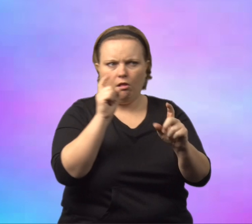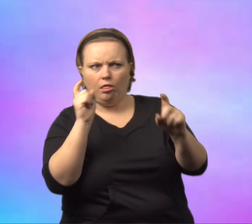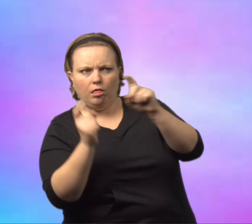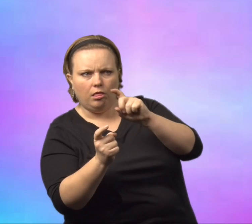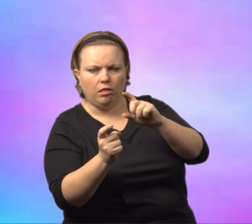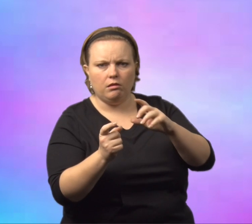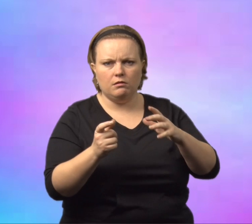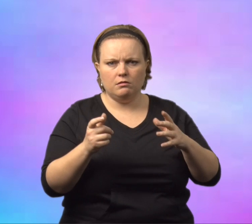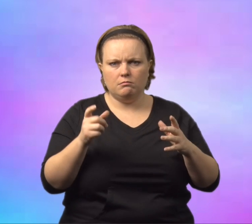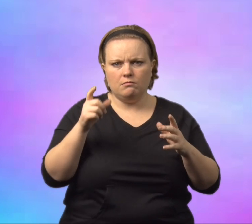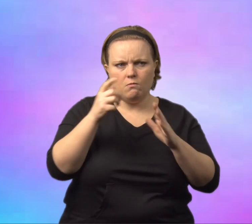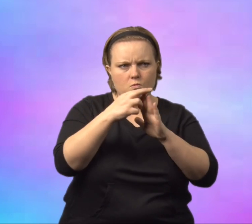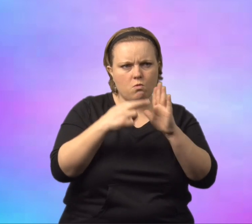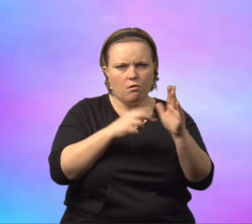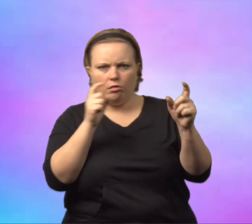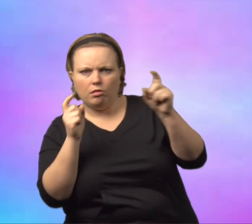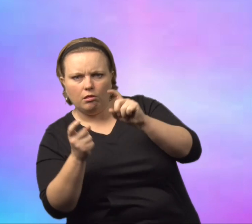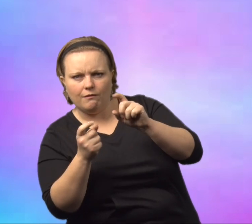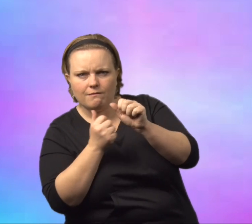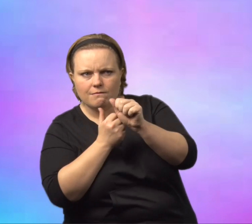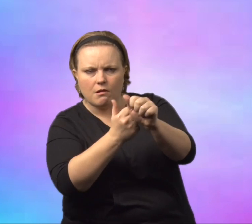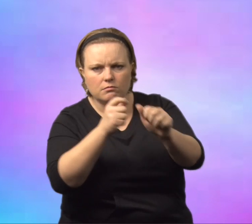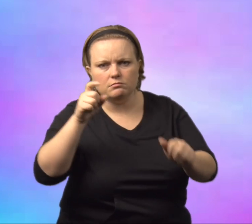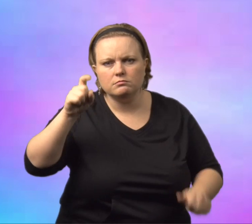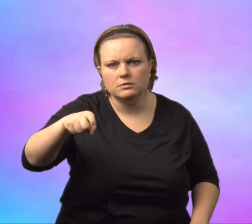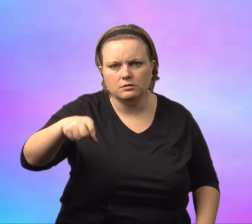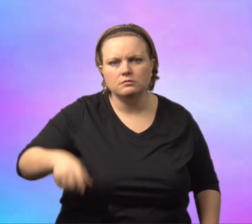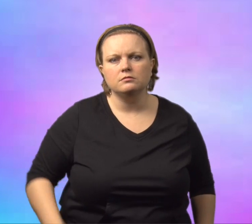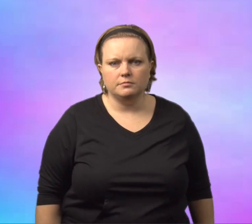People were afraid. There were new rules and laws to be followed.